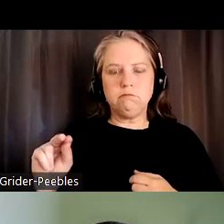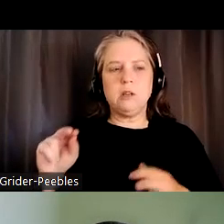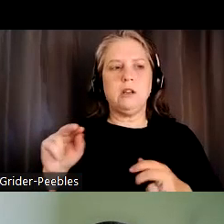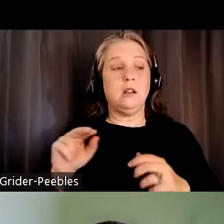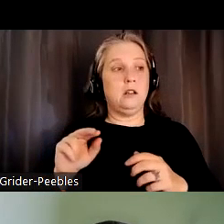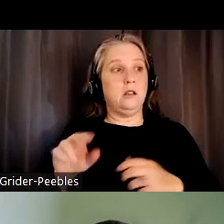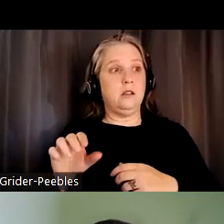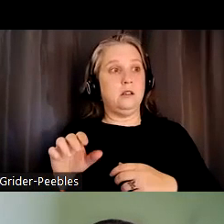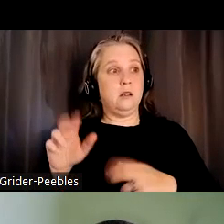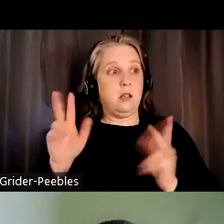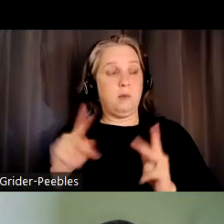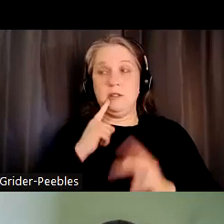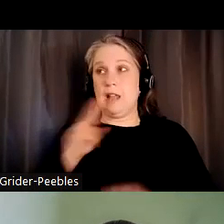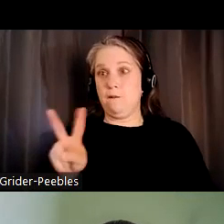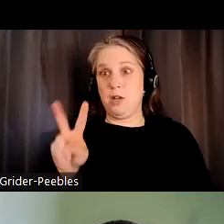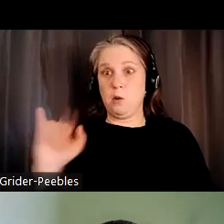impairment to describe me, I'll correct them.